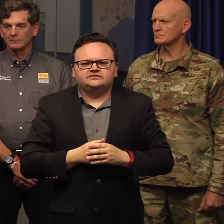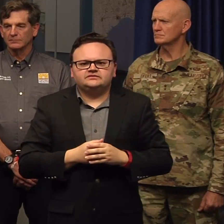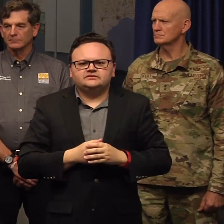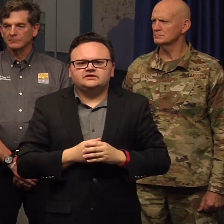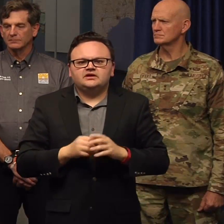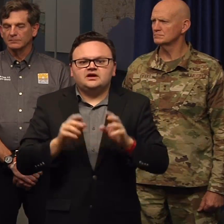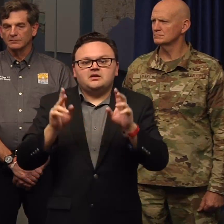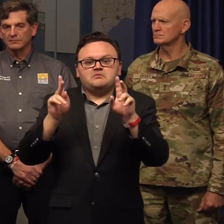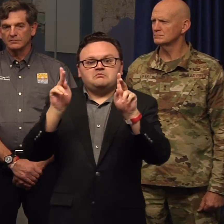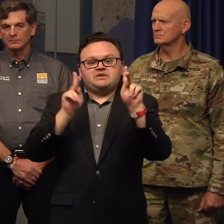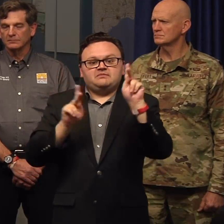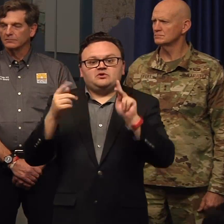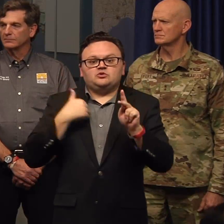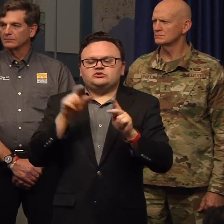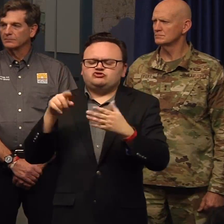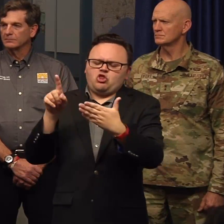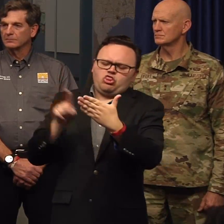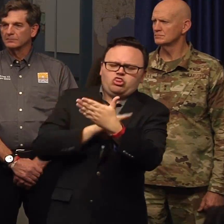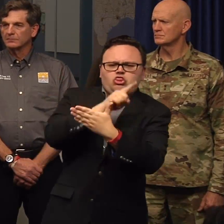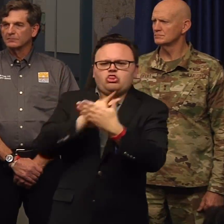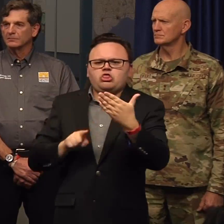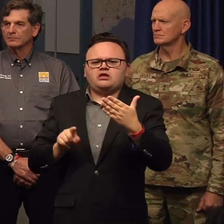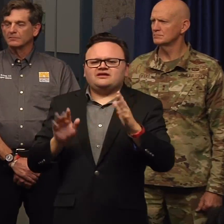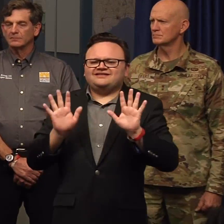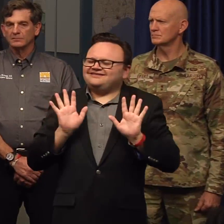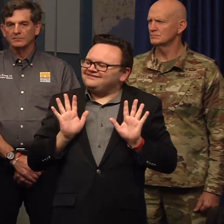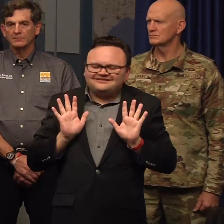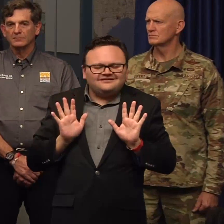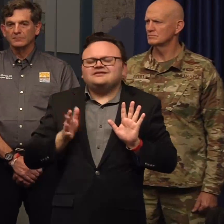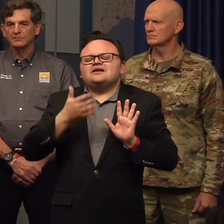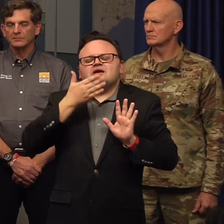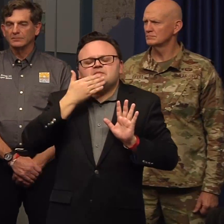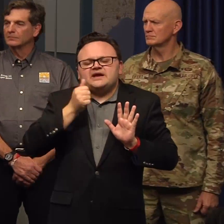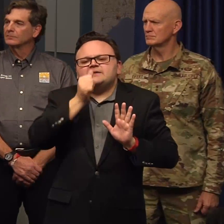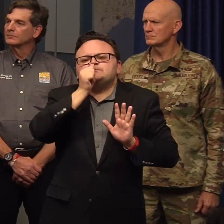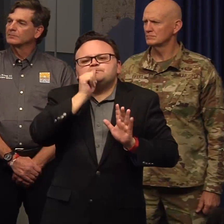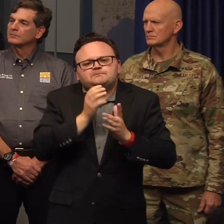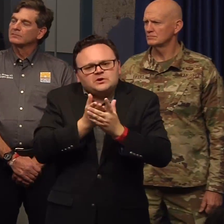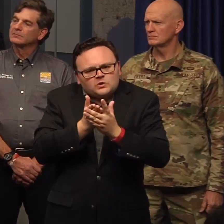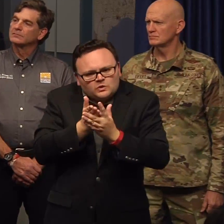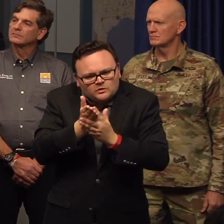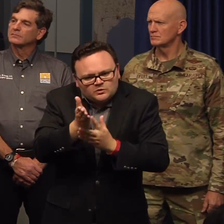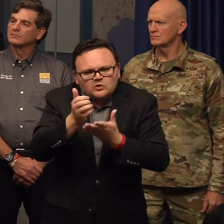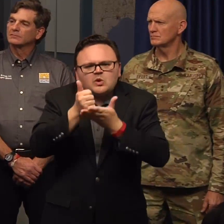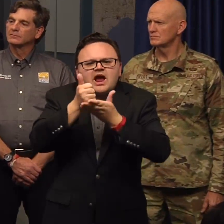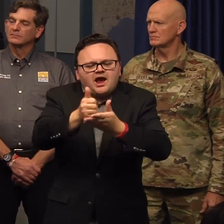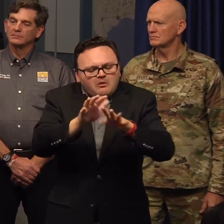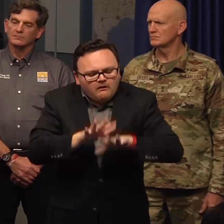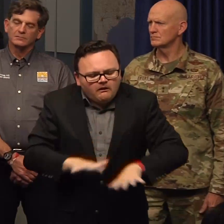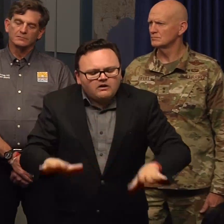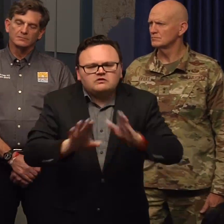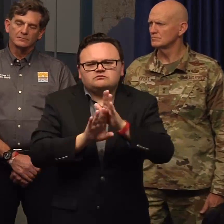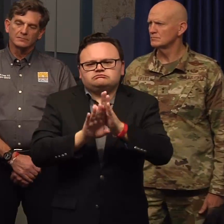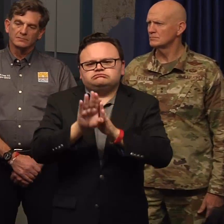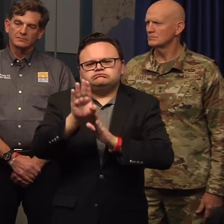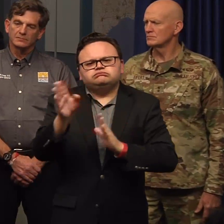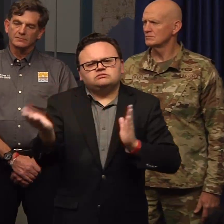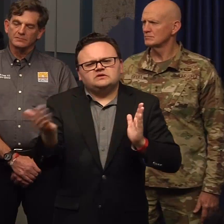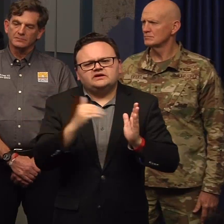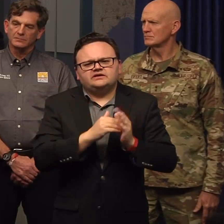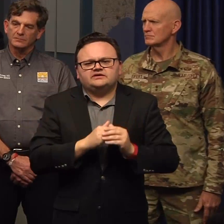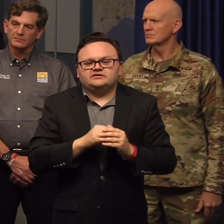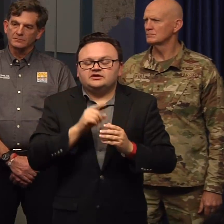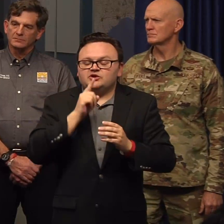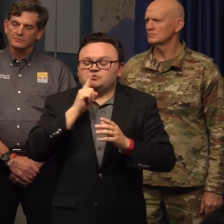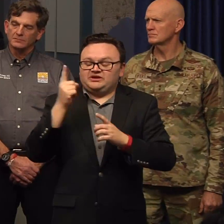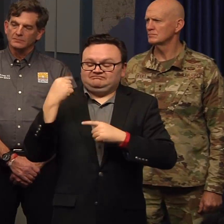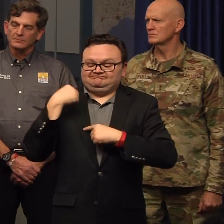ABOUT LET'S THIS PERSON OR THAT